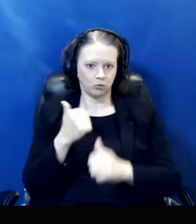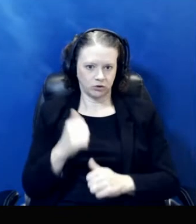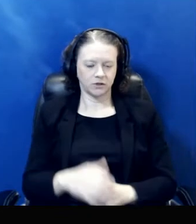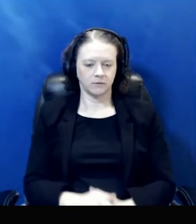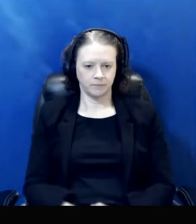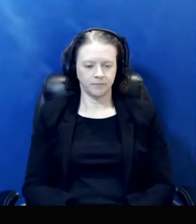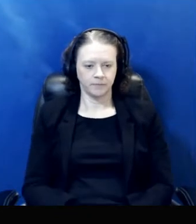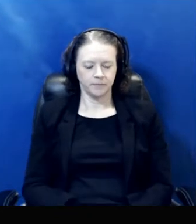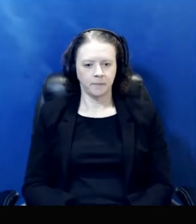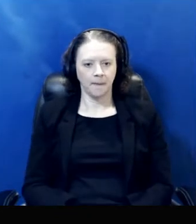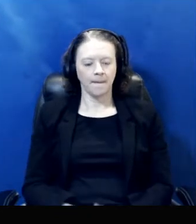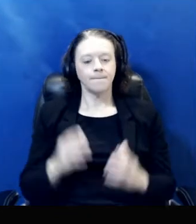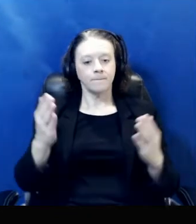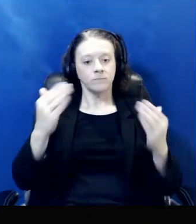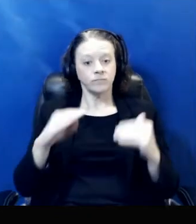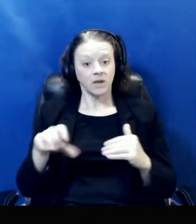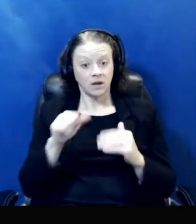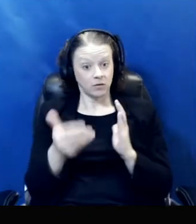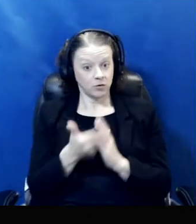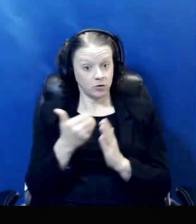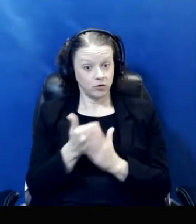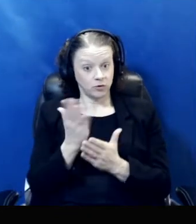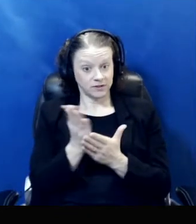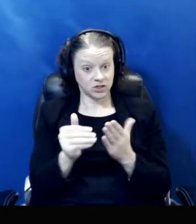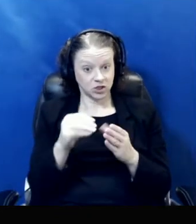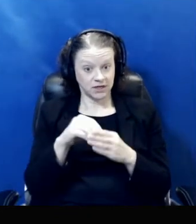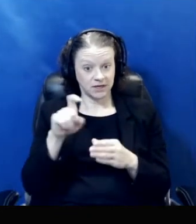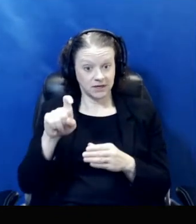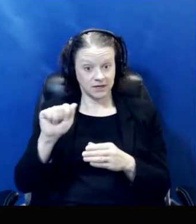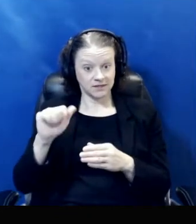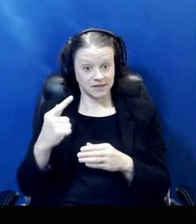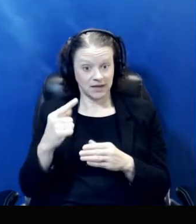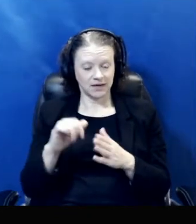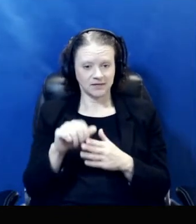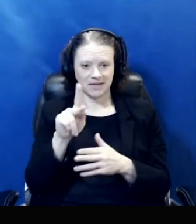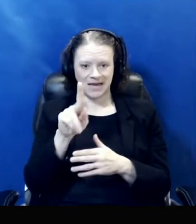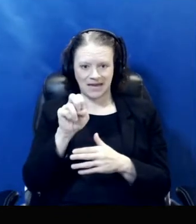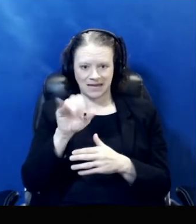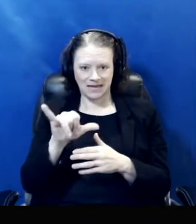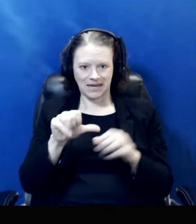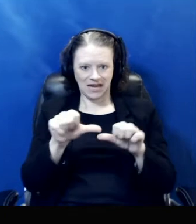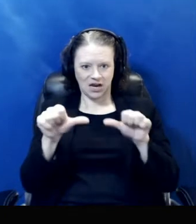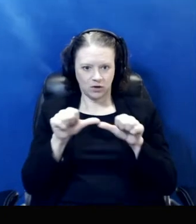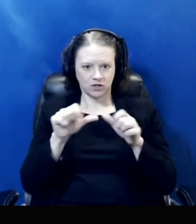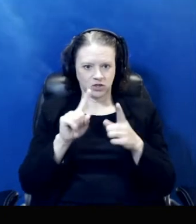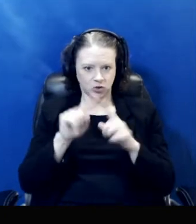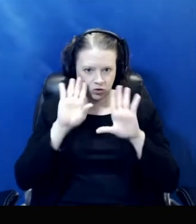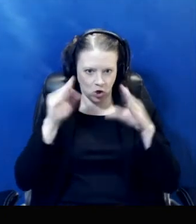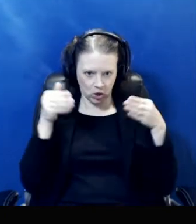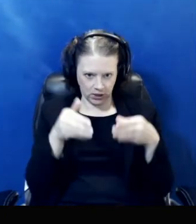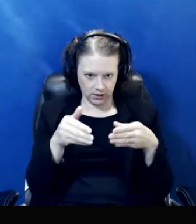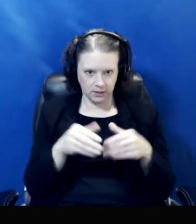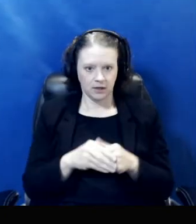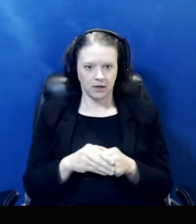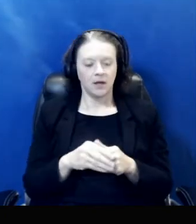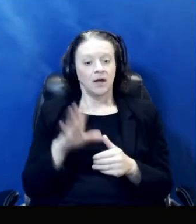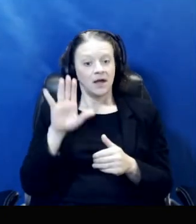Another new section in the XAGs is the Key Areas to Target section, which appears in some of the XAGs where the guidelines